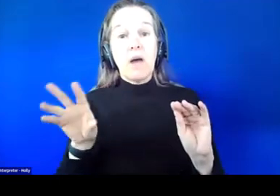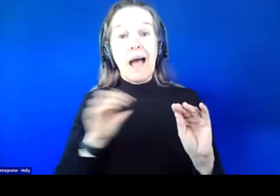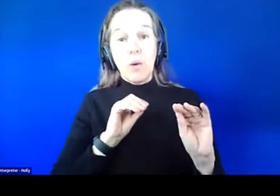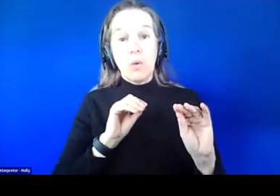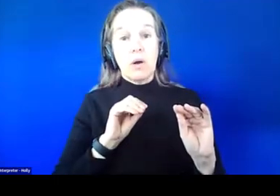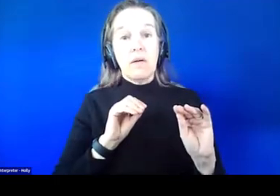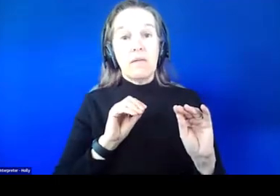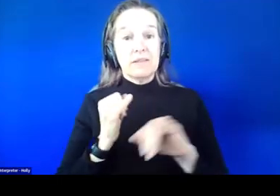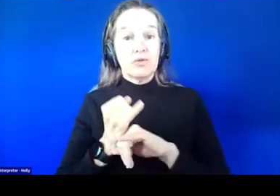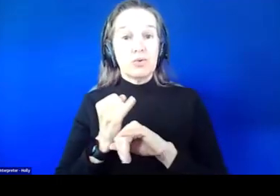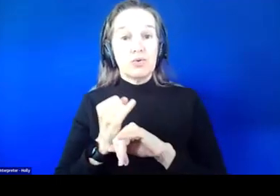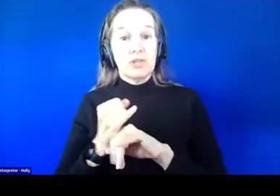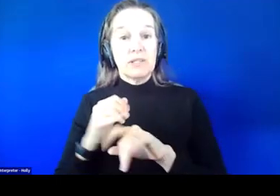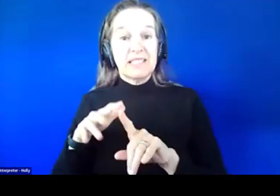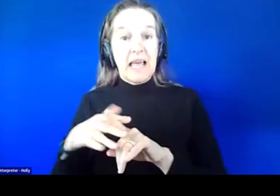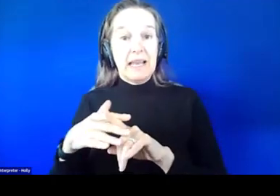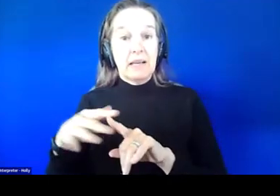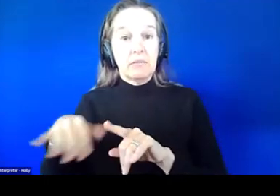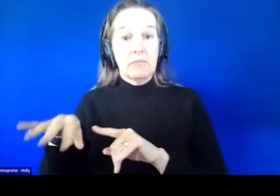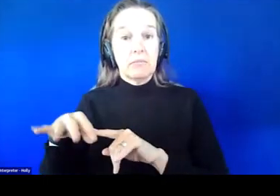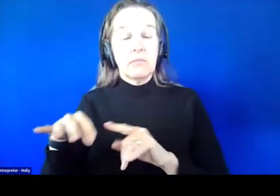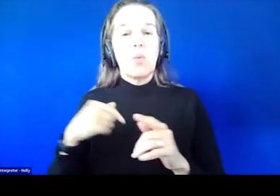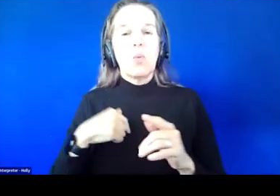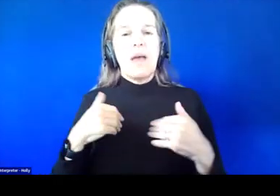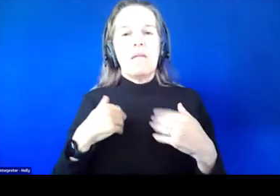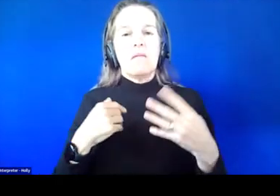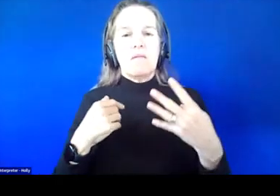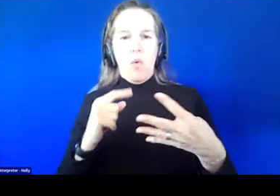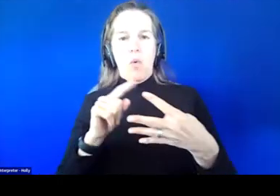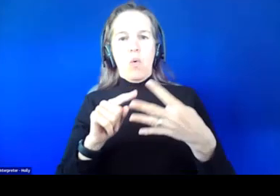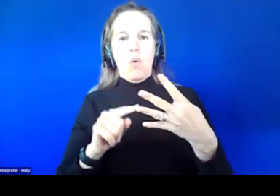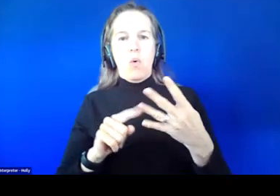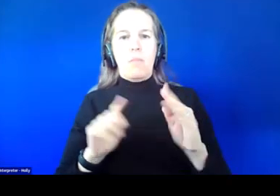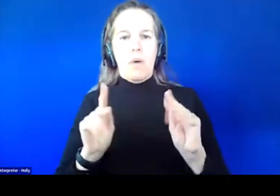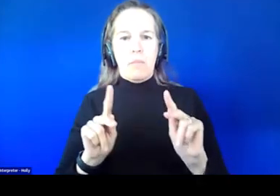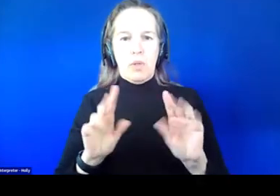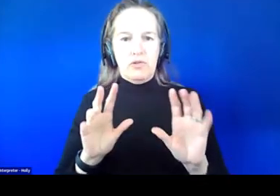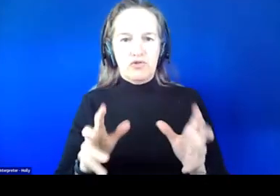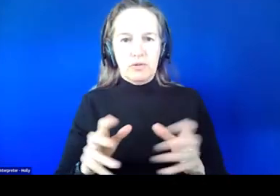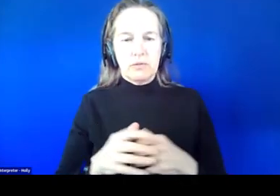four focus populations within our Money Follows